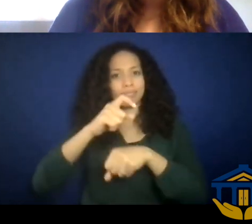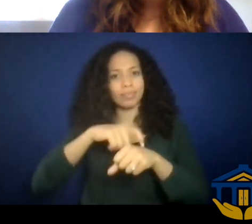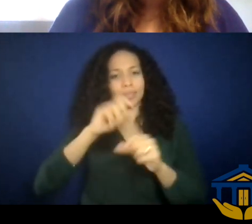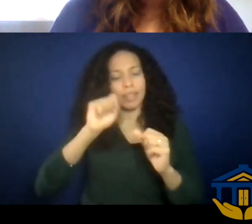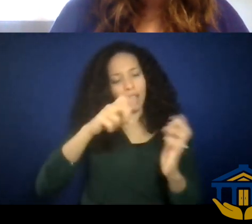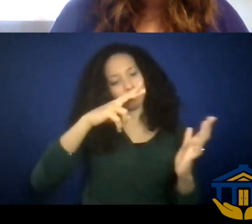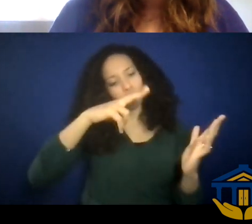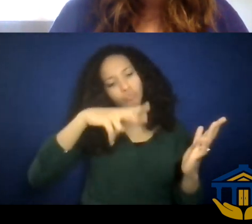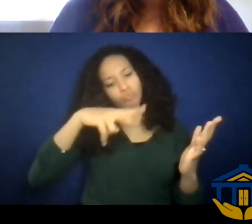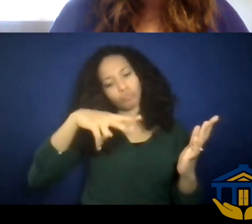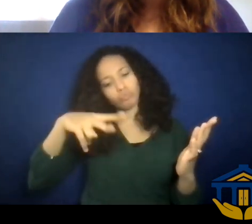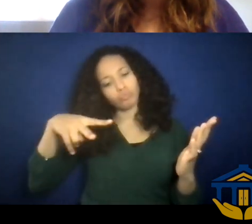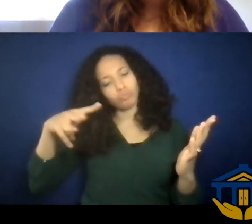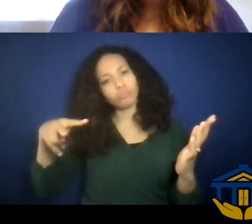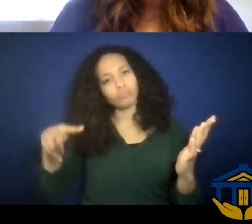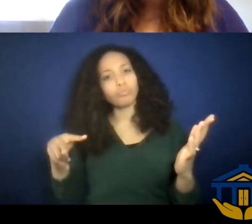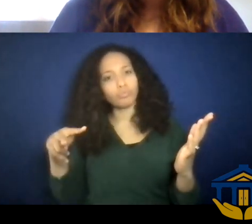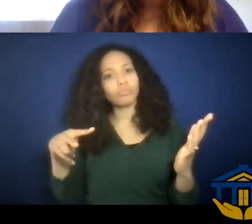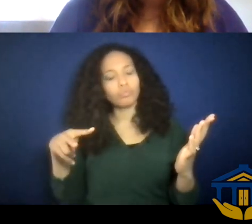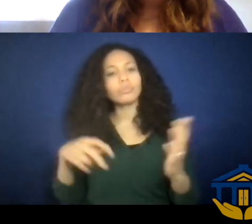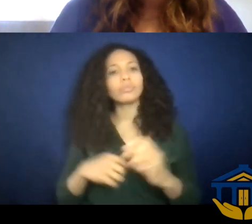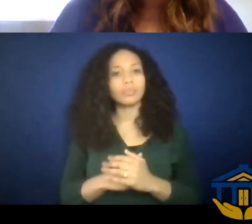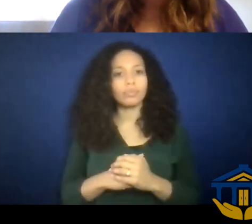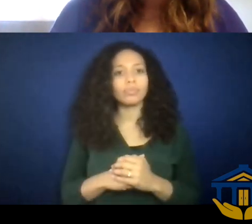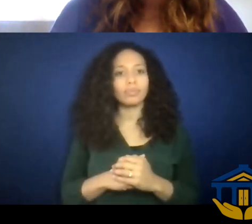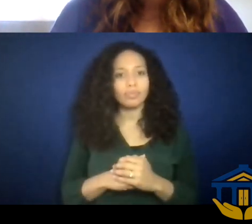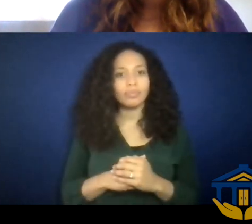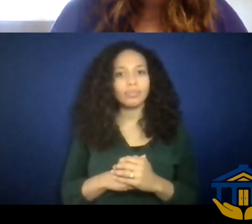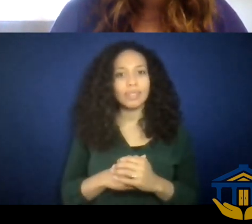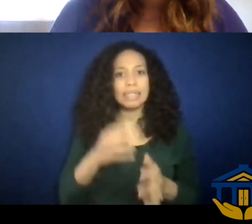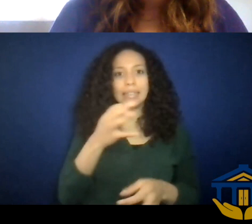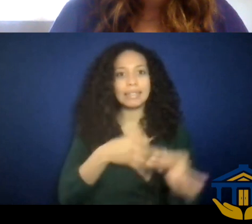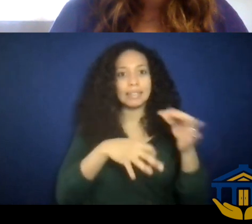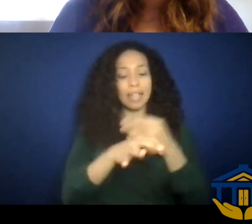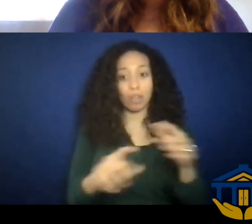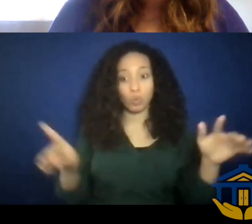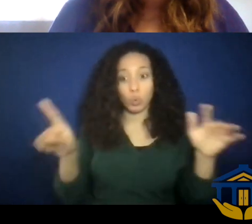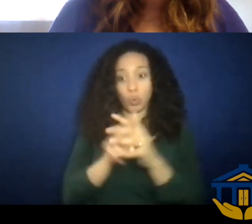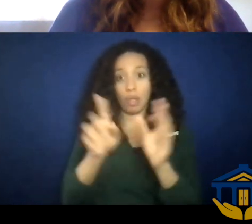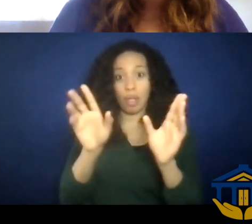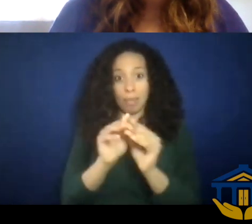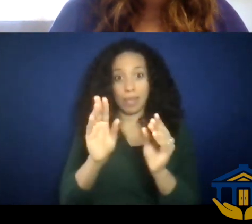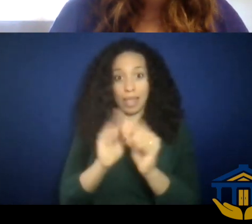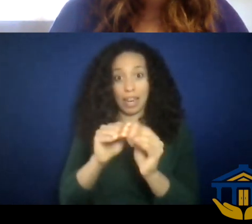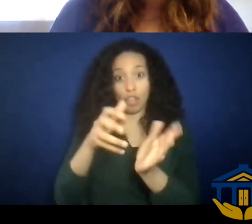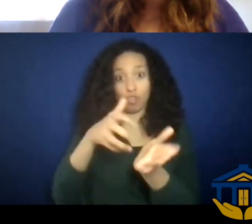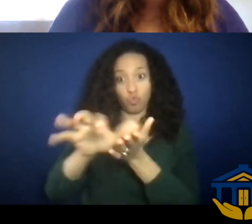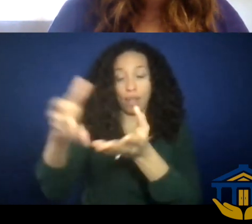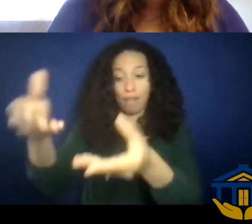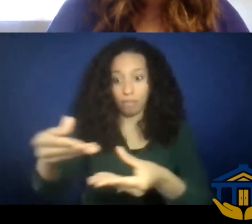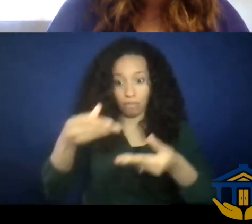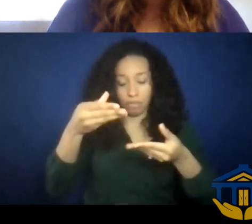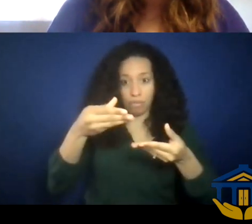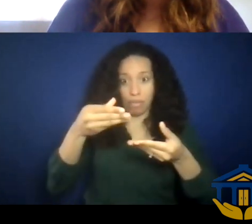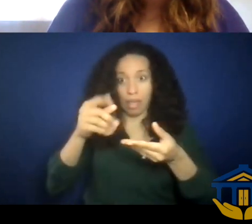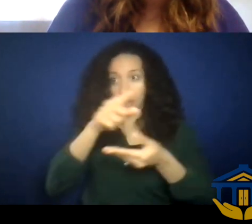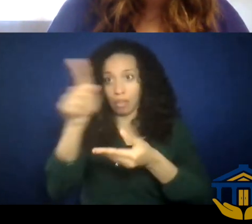reading through something at the same time. They're trying to listen to the team. You can